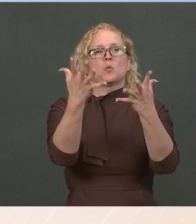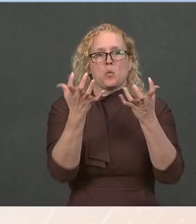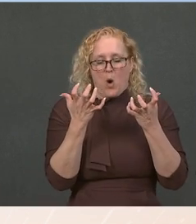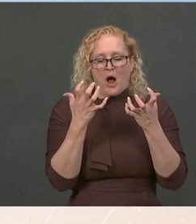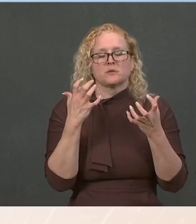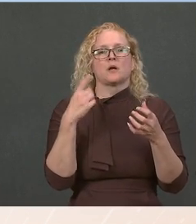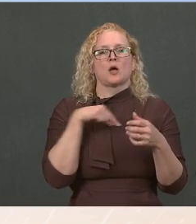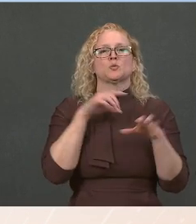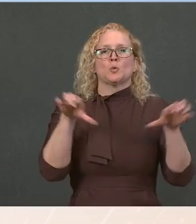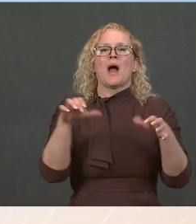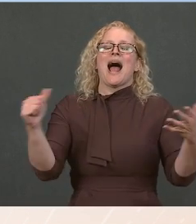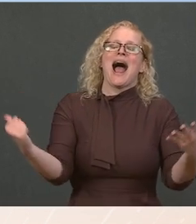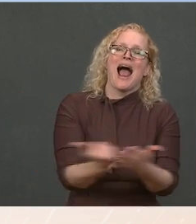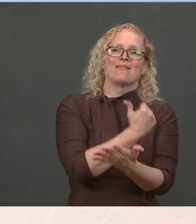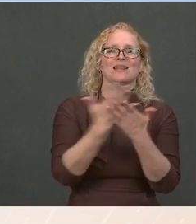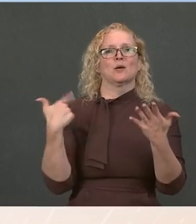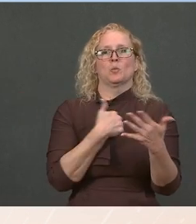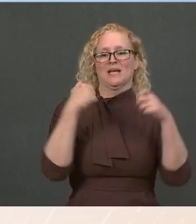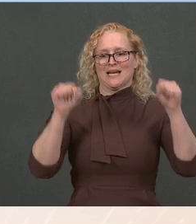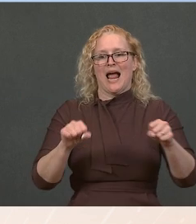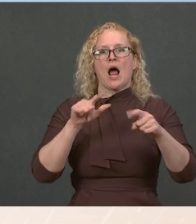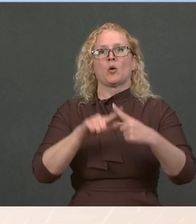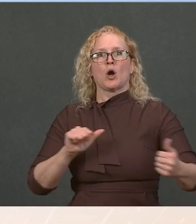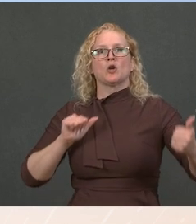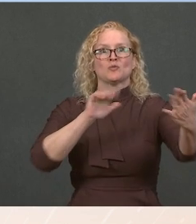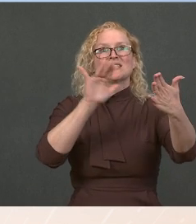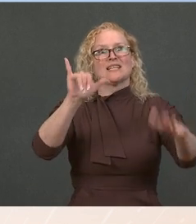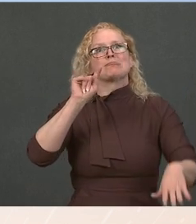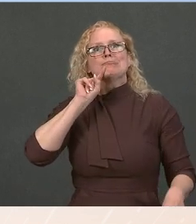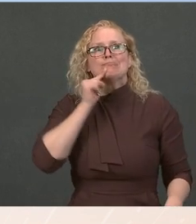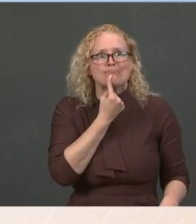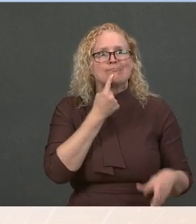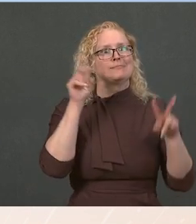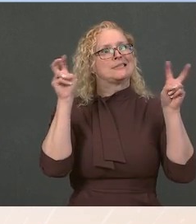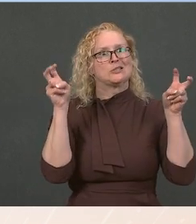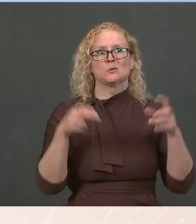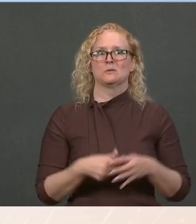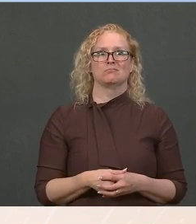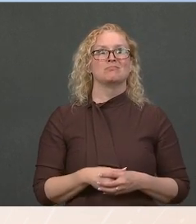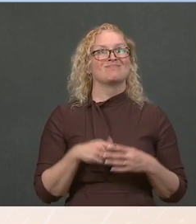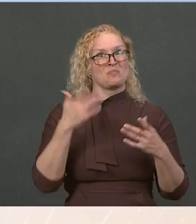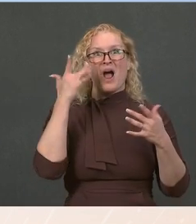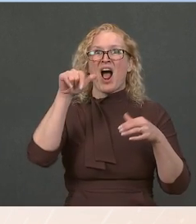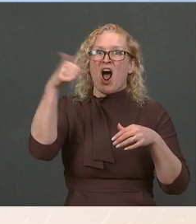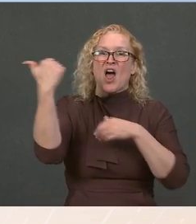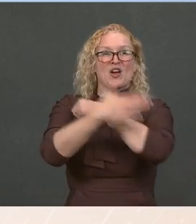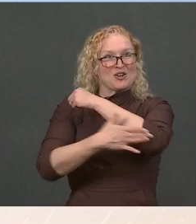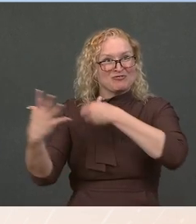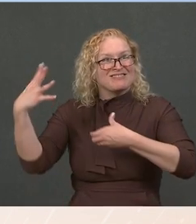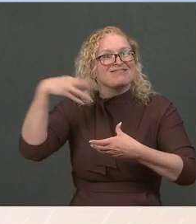from the President since day one. He said, when he walked into the administration, that climate is one of the crises that he has --